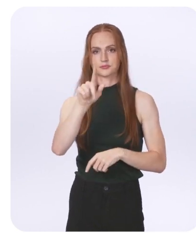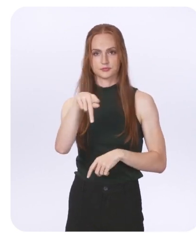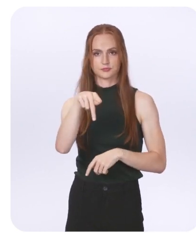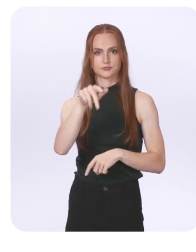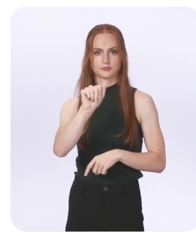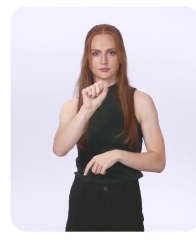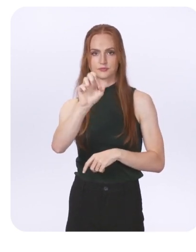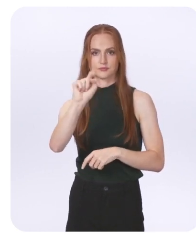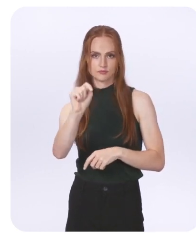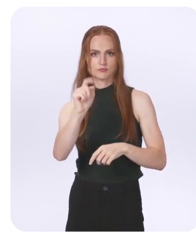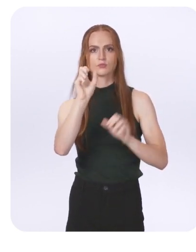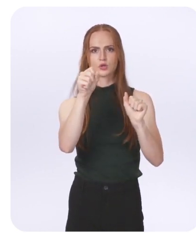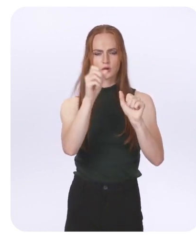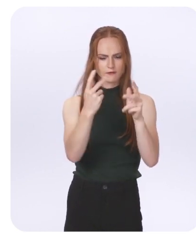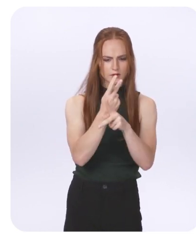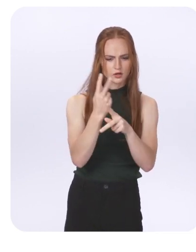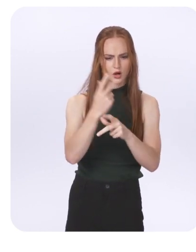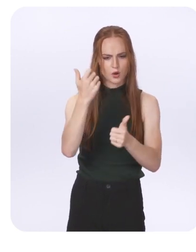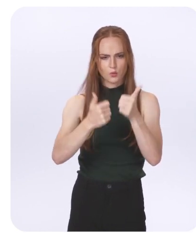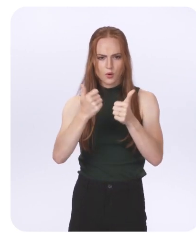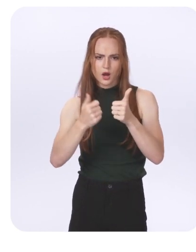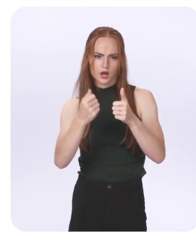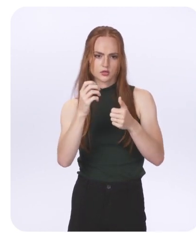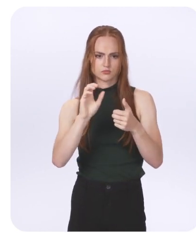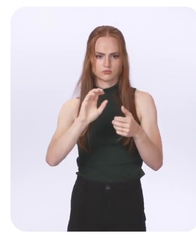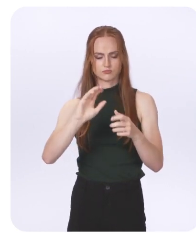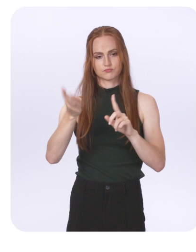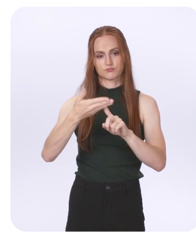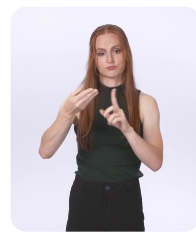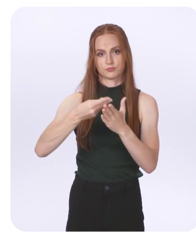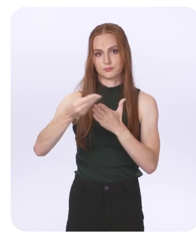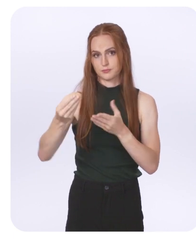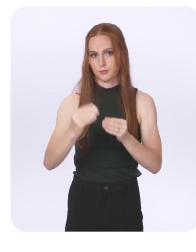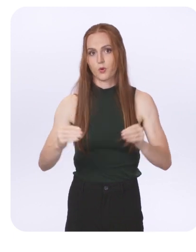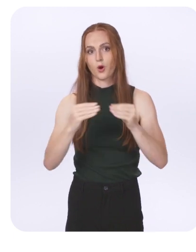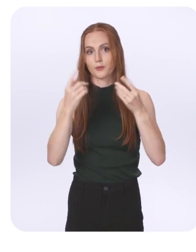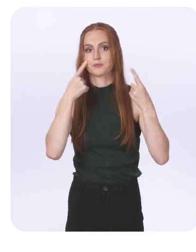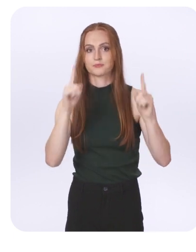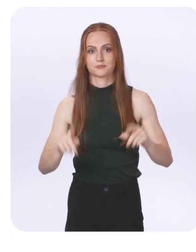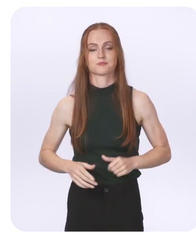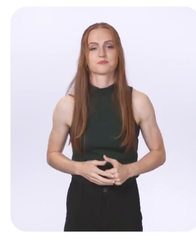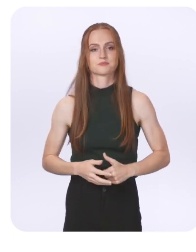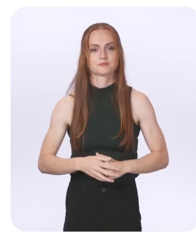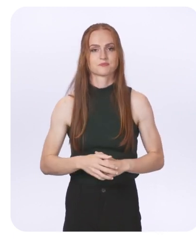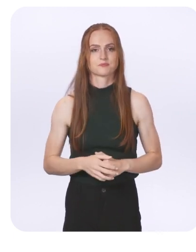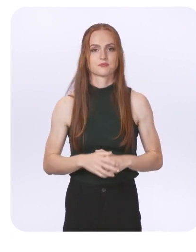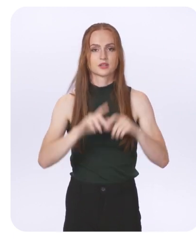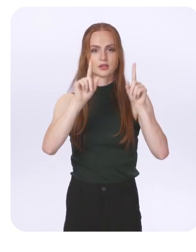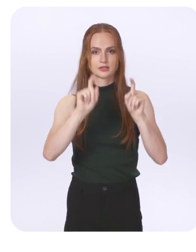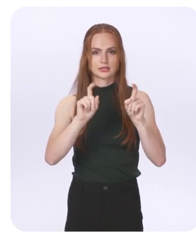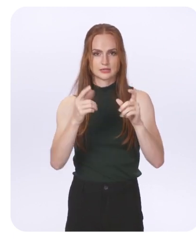Because our audience mixs on Meta Quest devices are always changing, we suggest that developers test regularly.